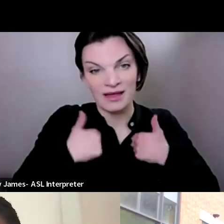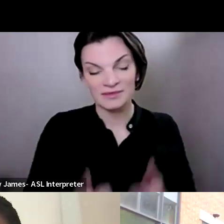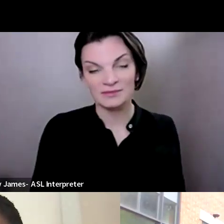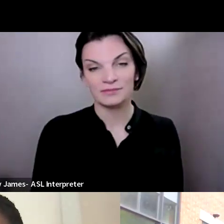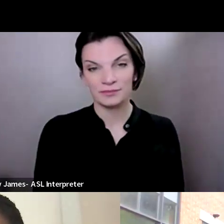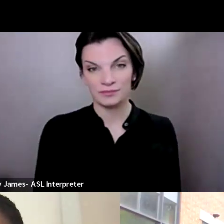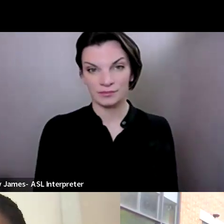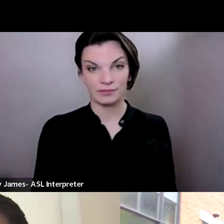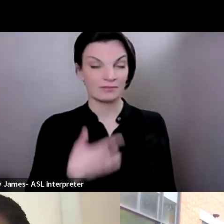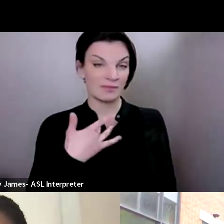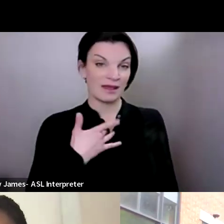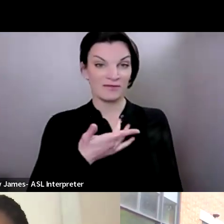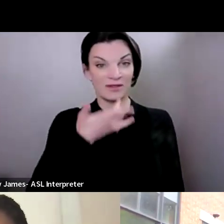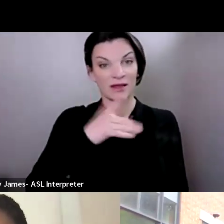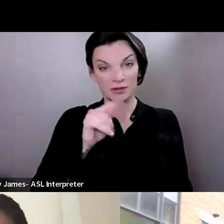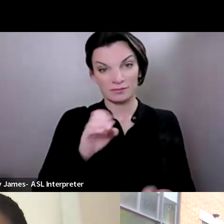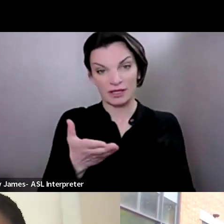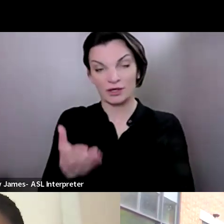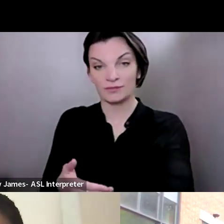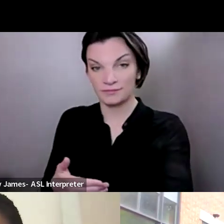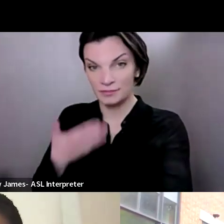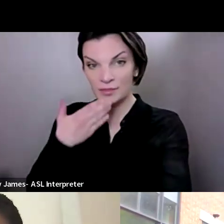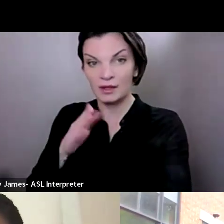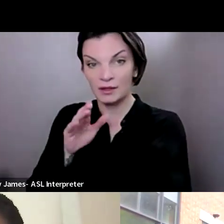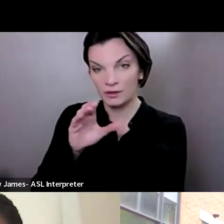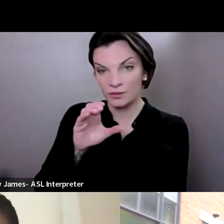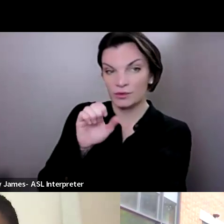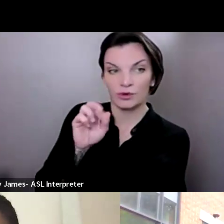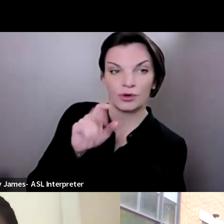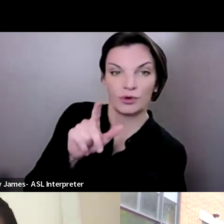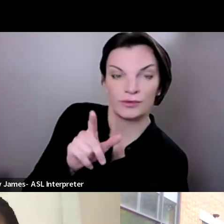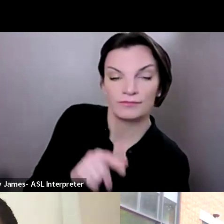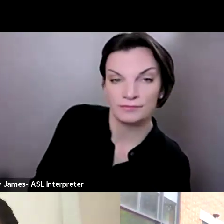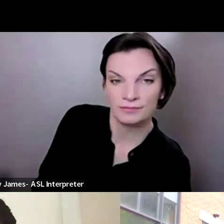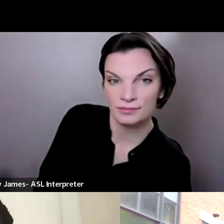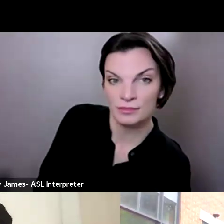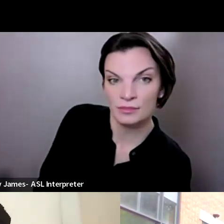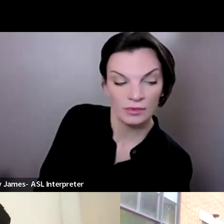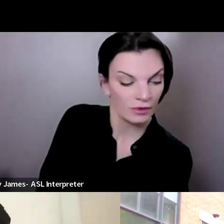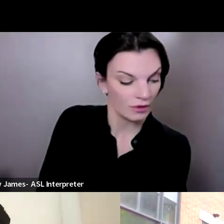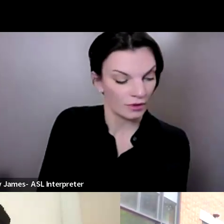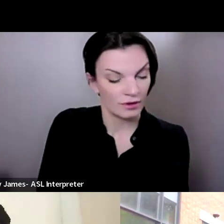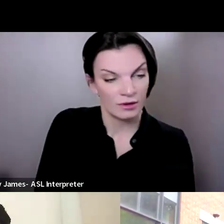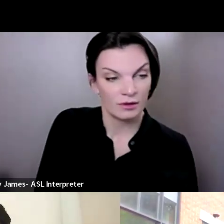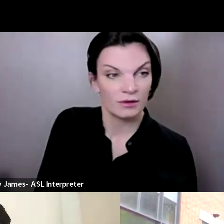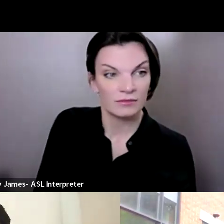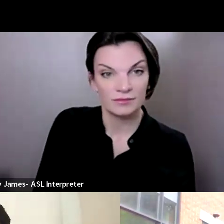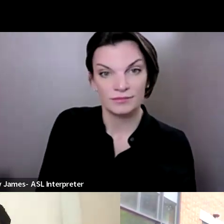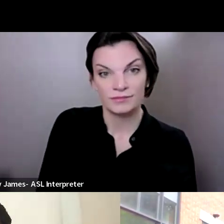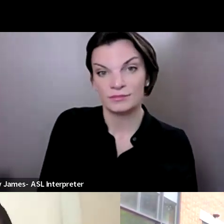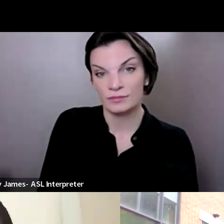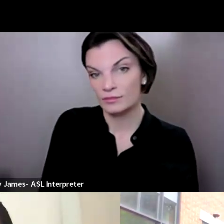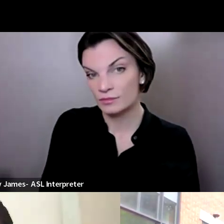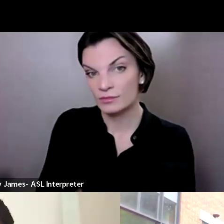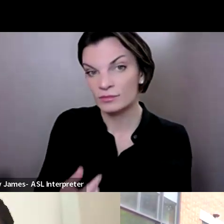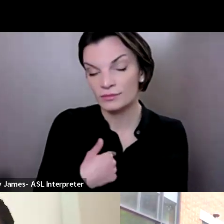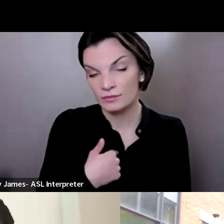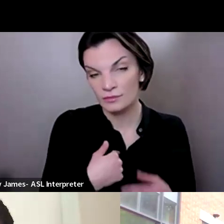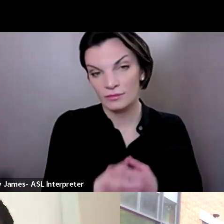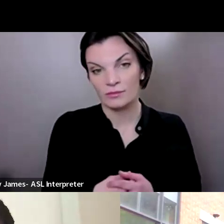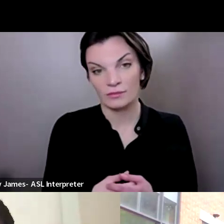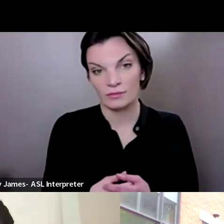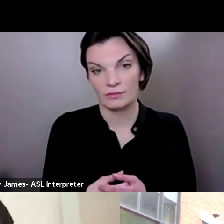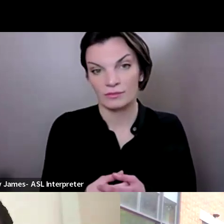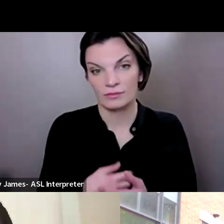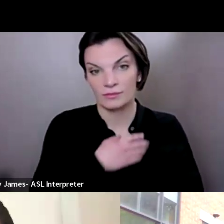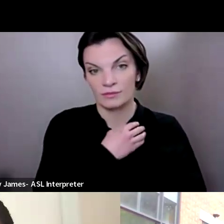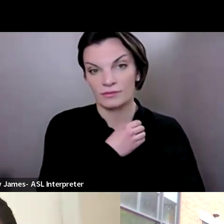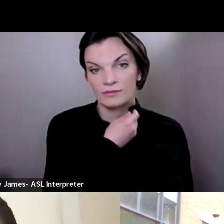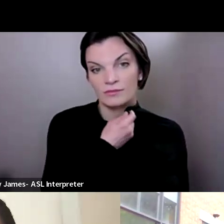me be here. AISHA: Thank you, Earl, for the your kind words. I, you know, share in your admiration